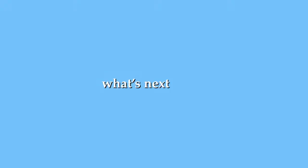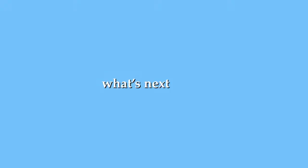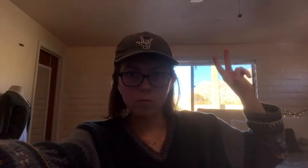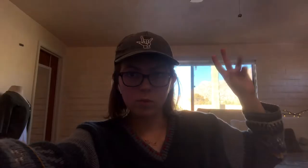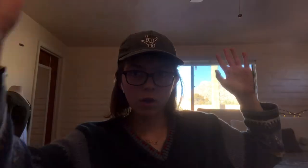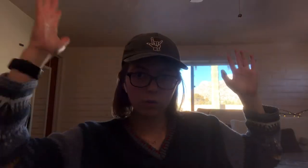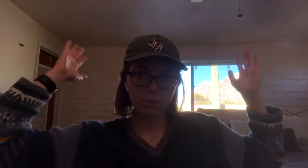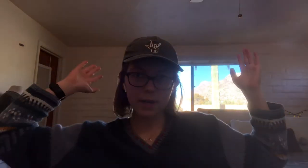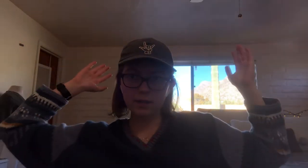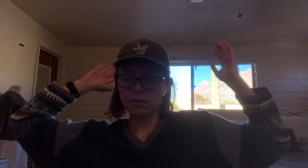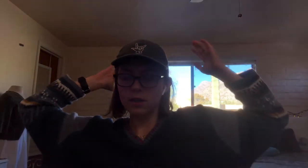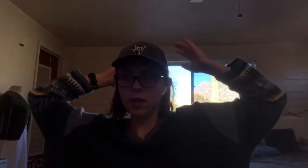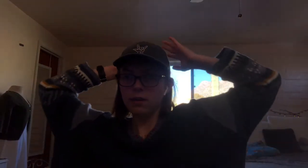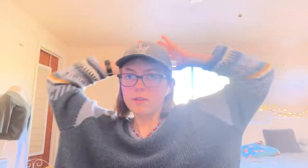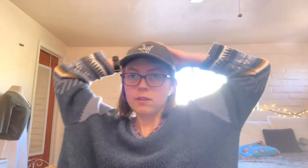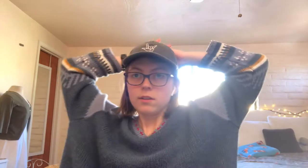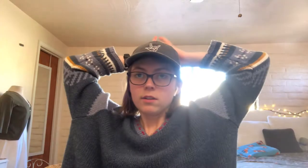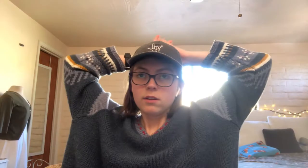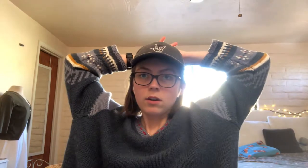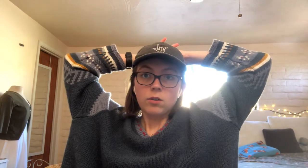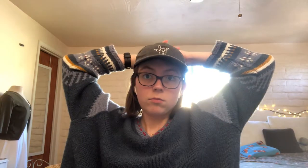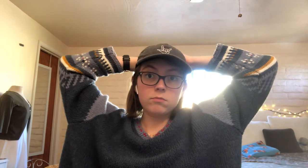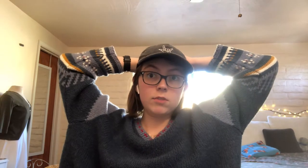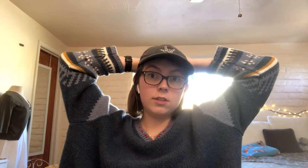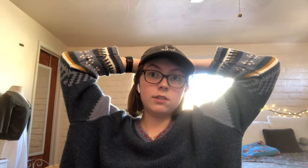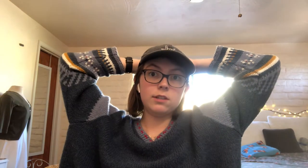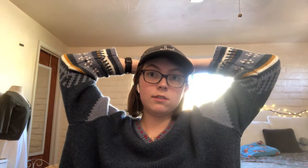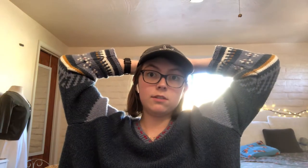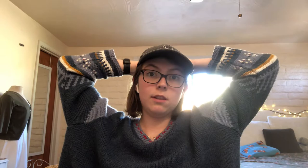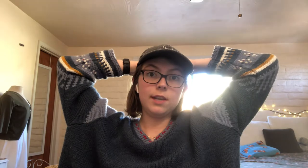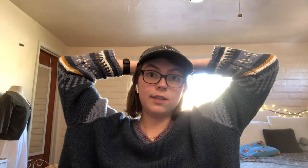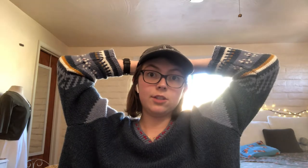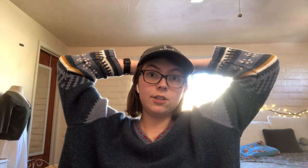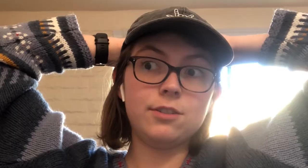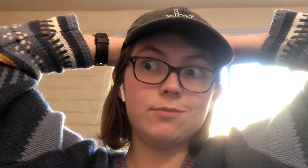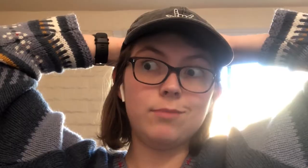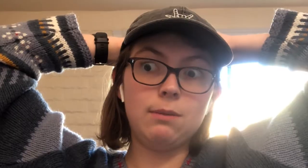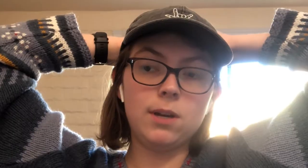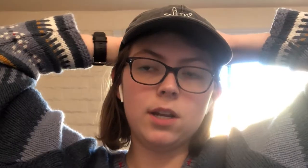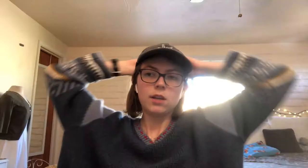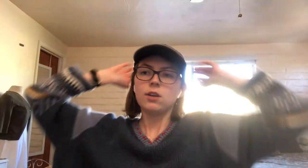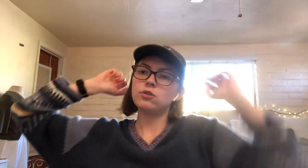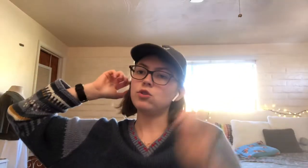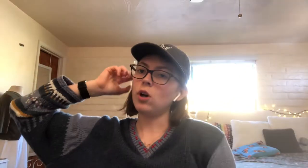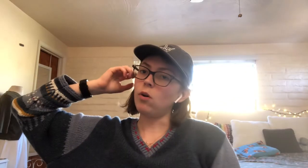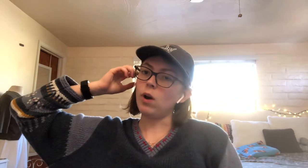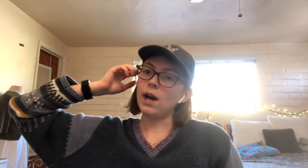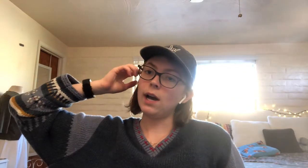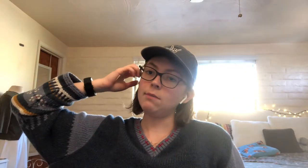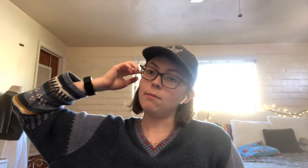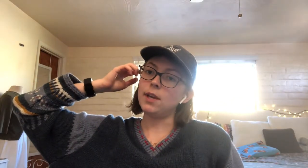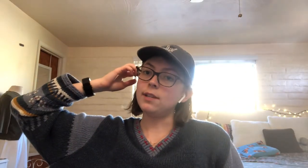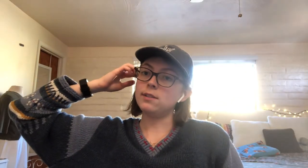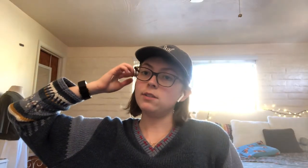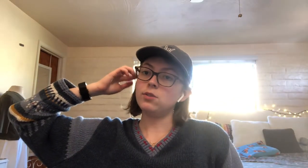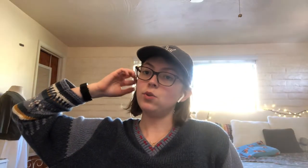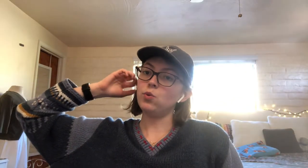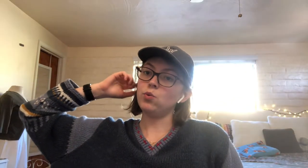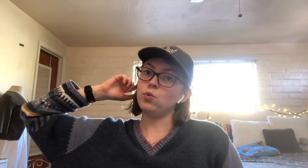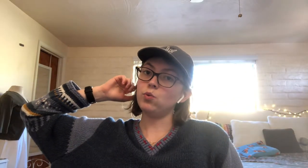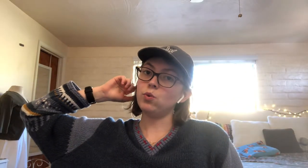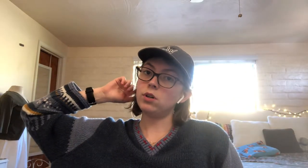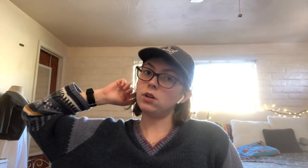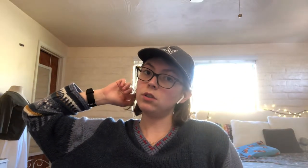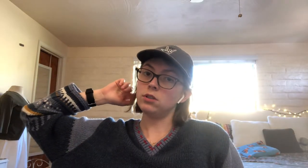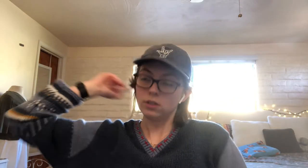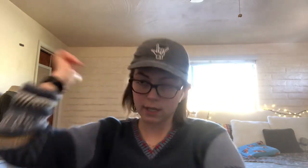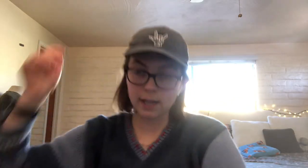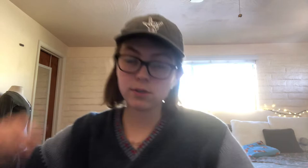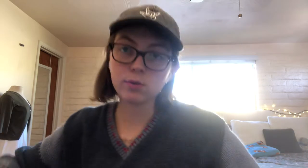we're back again oh that's a nice lighting change maybe not so i meant to look at school